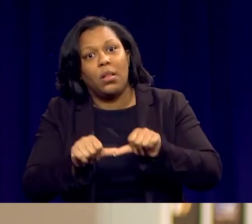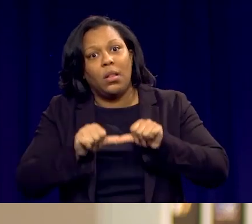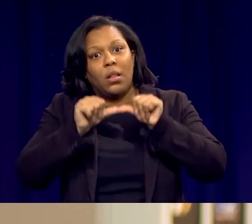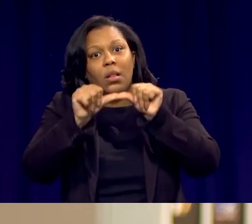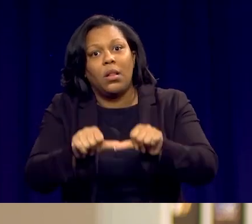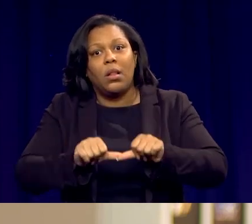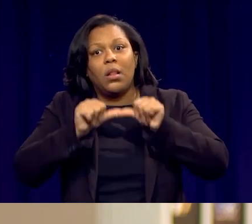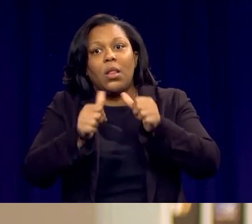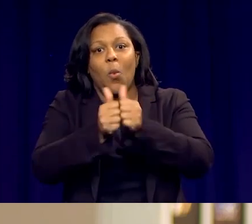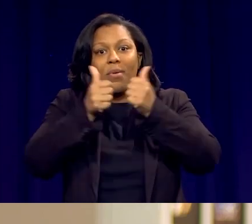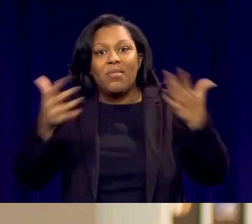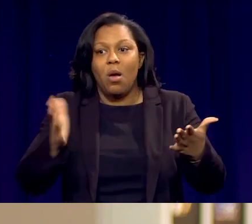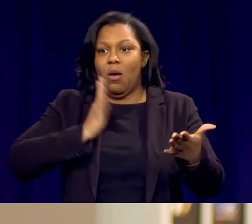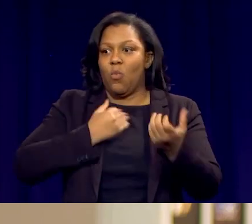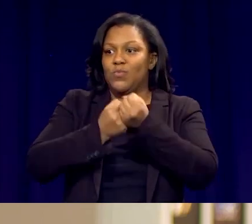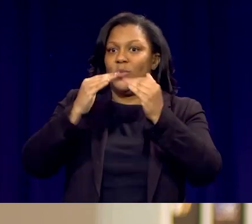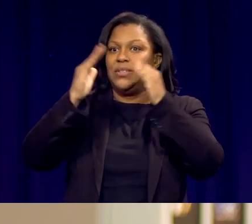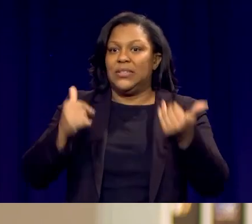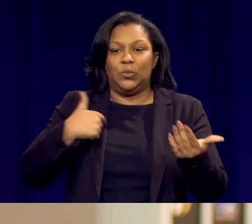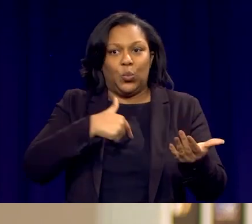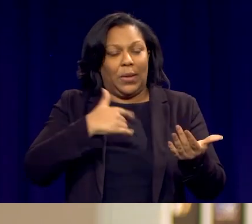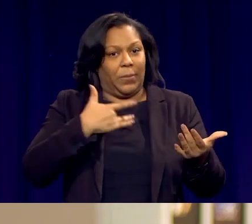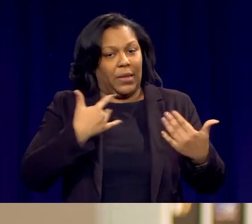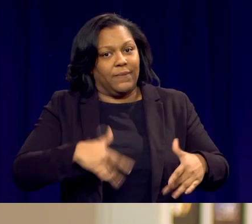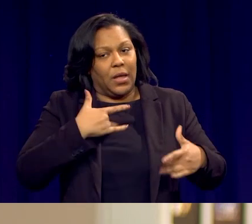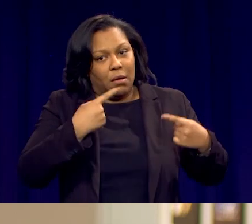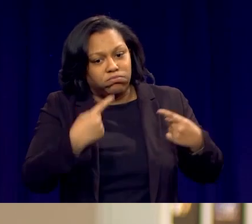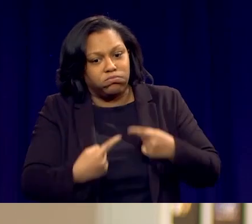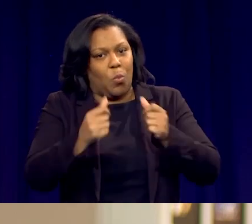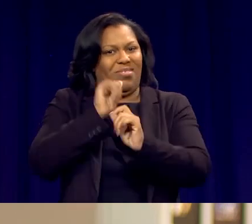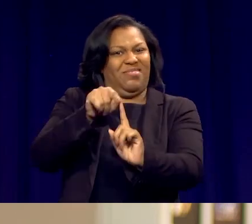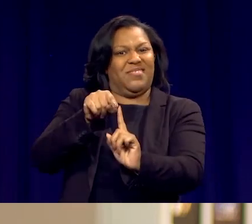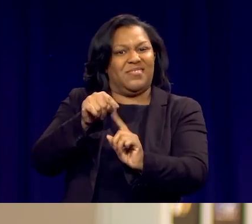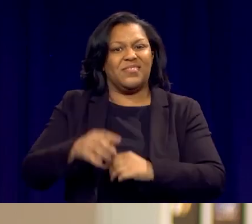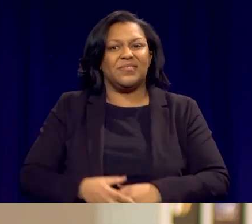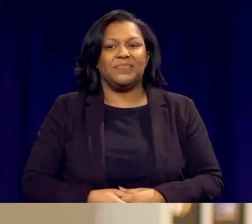And, unless we have the support system, we often struggle.